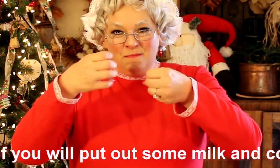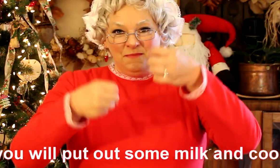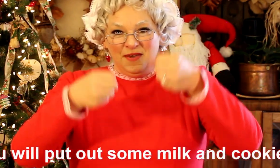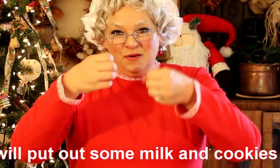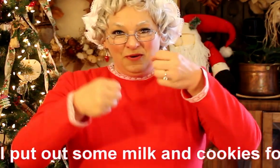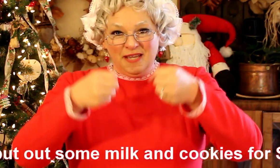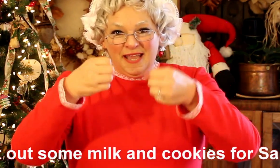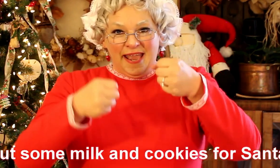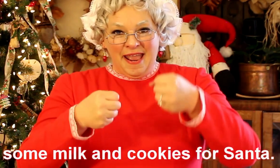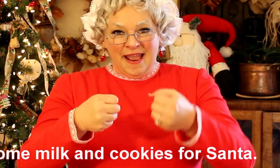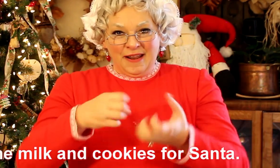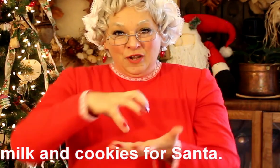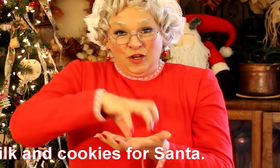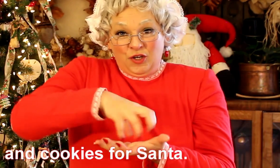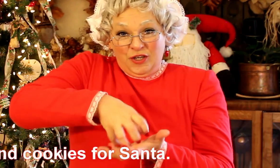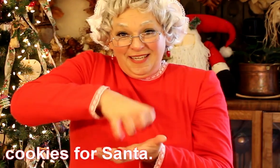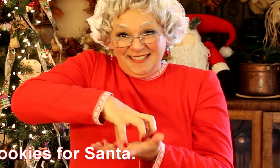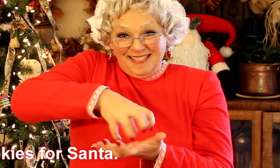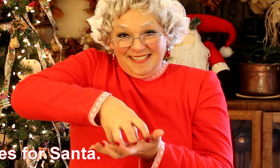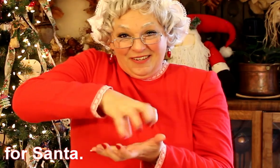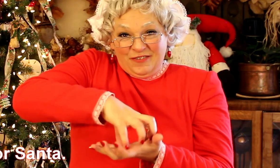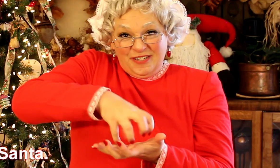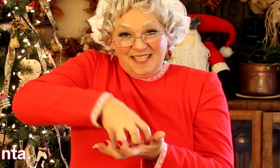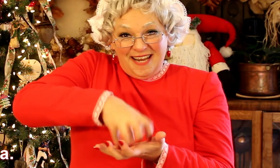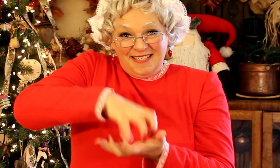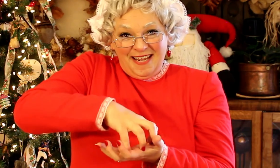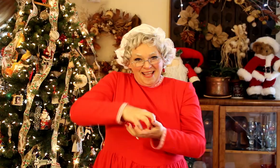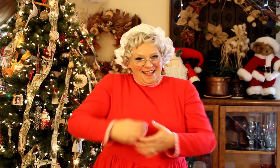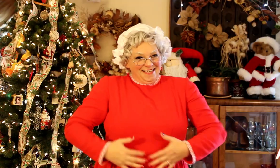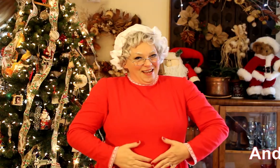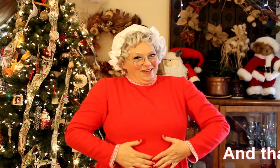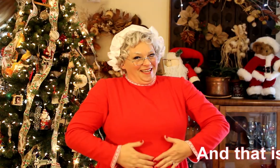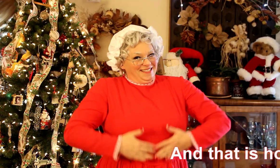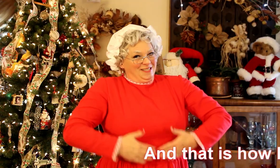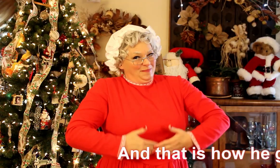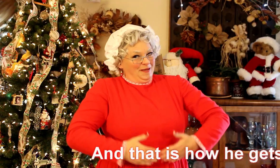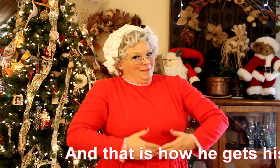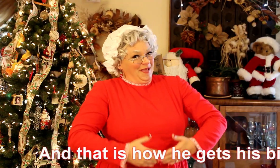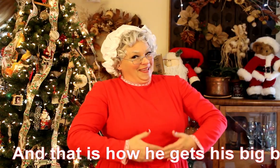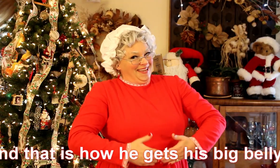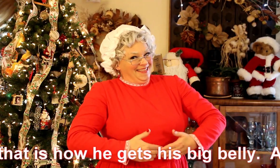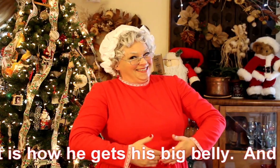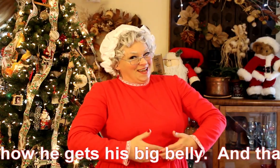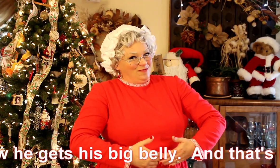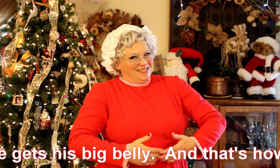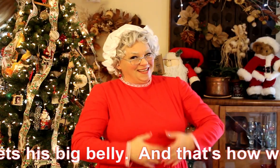milk and cookies for Santa. And that's how he gets his big belly. And that's how we sign